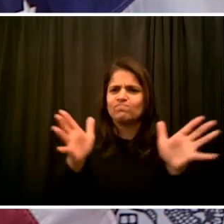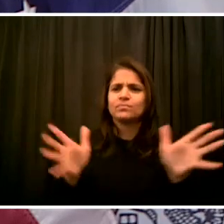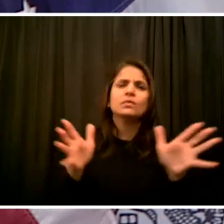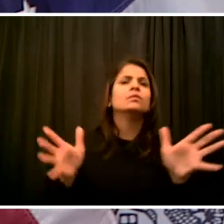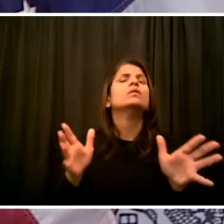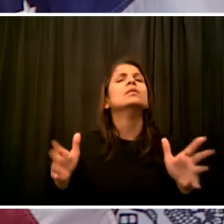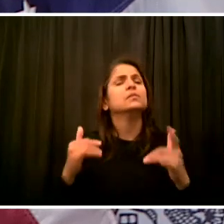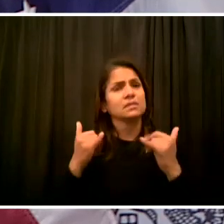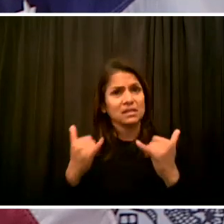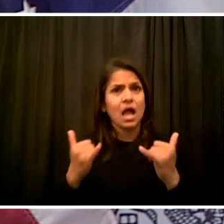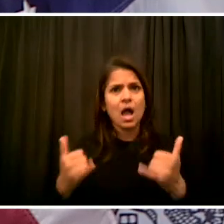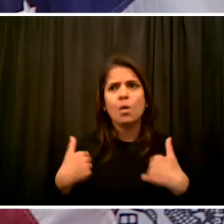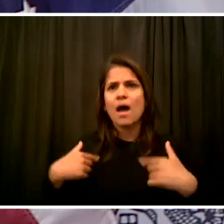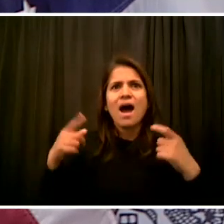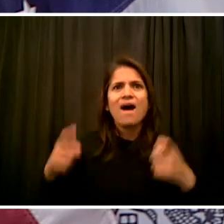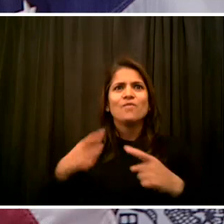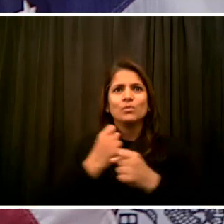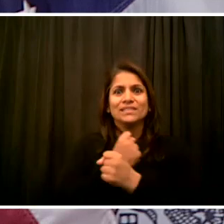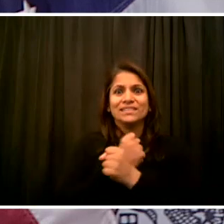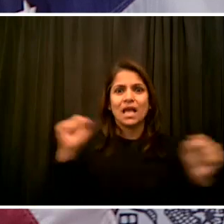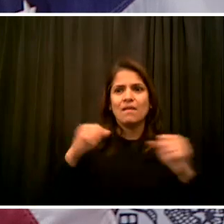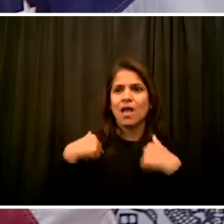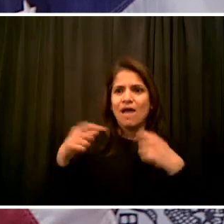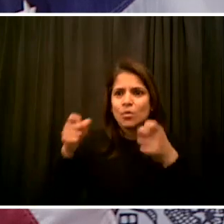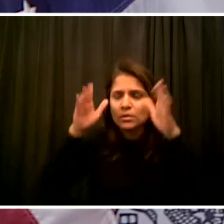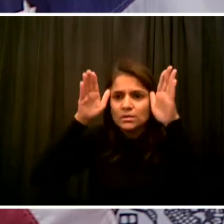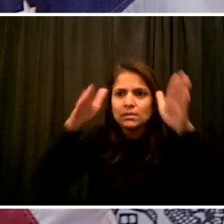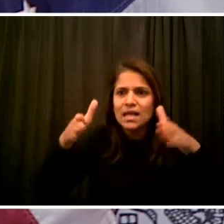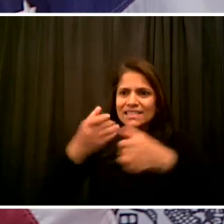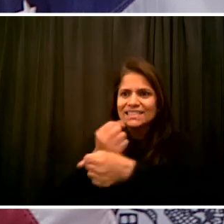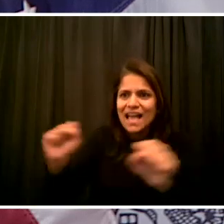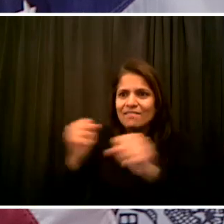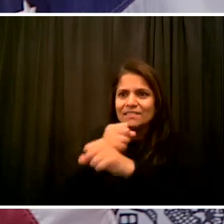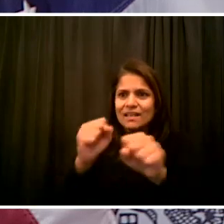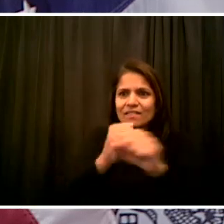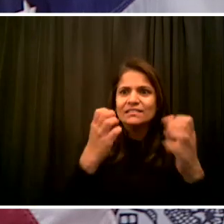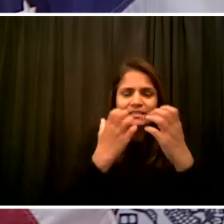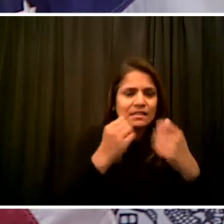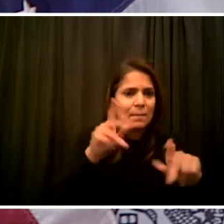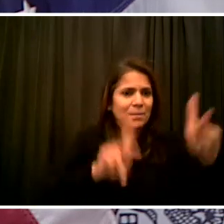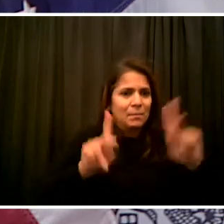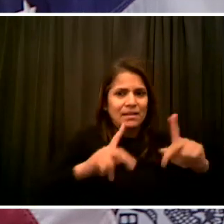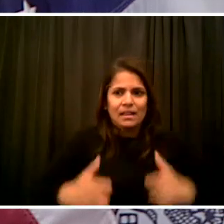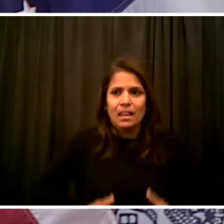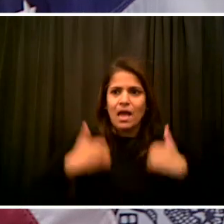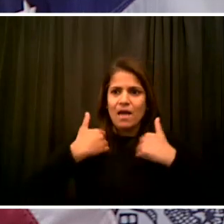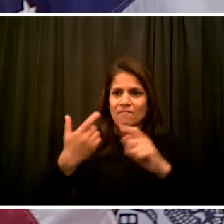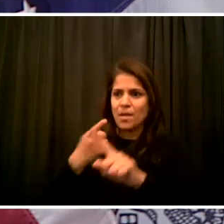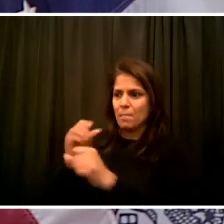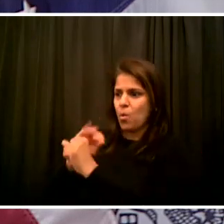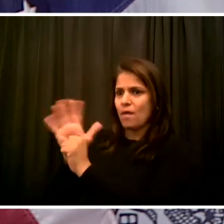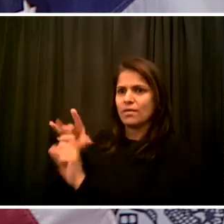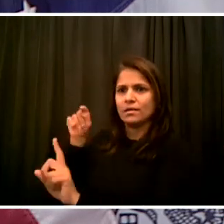BUT SAVING LIVES IN AN UNPERCEENDT ED CONTEXT IN A GLOBAL HEALTH CRISIS, THERE'S